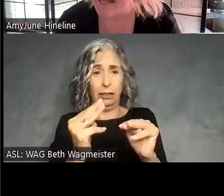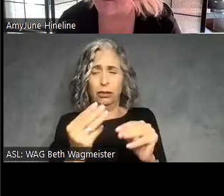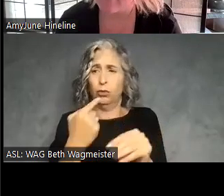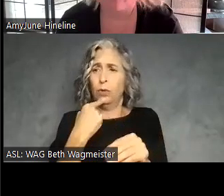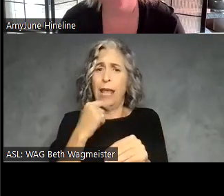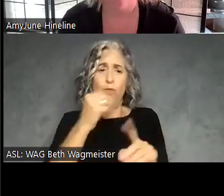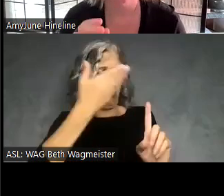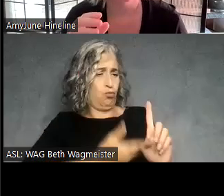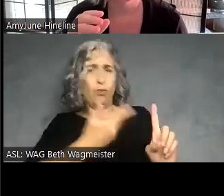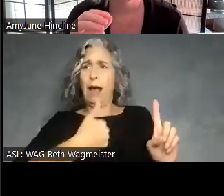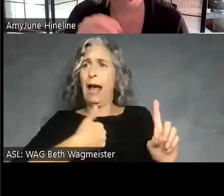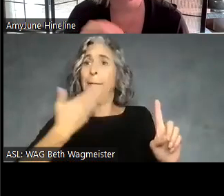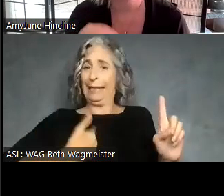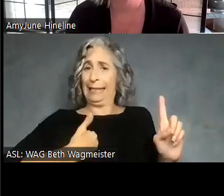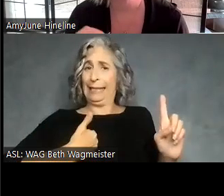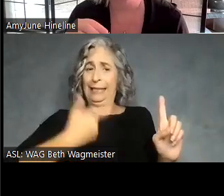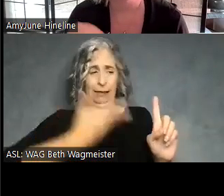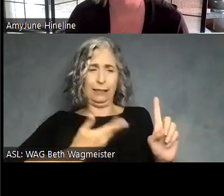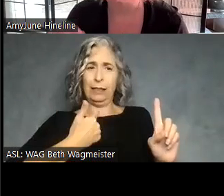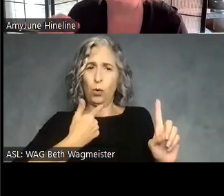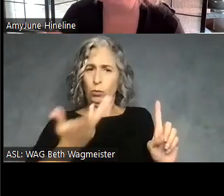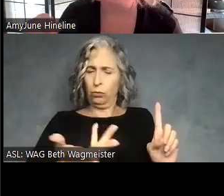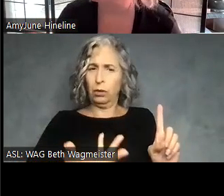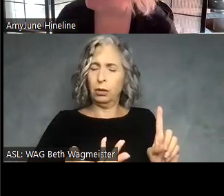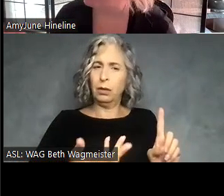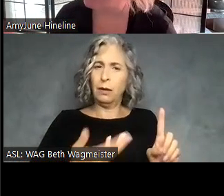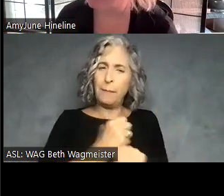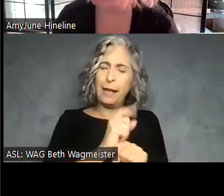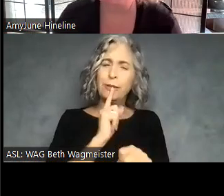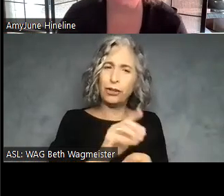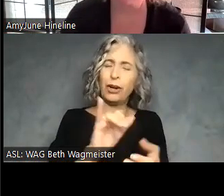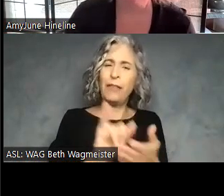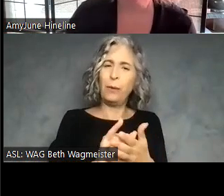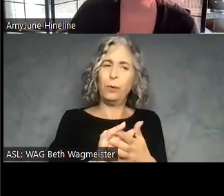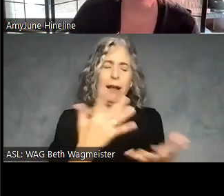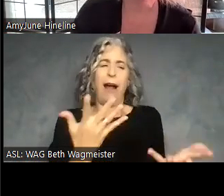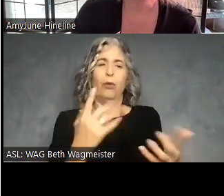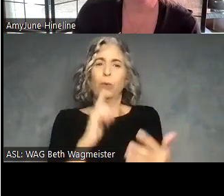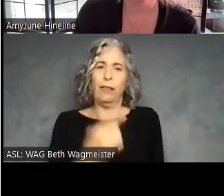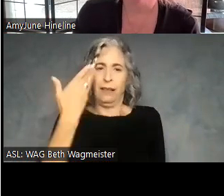then when the timer runs out, it's a new code. Sometimes the authenticator applications in